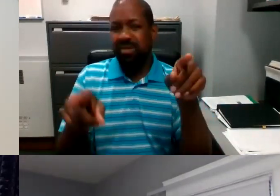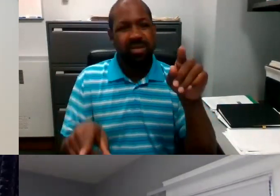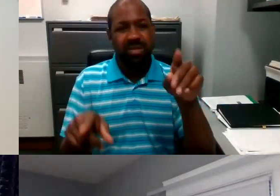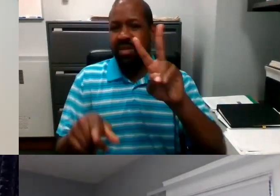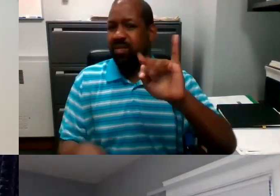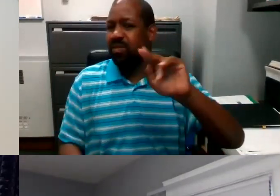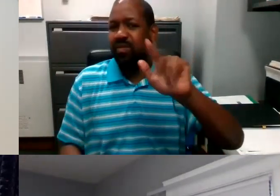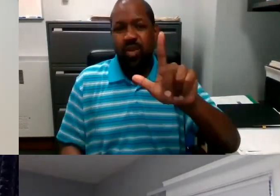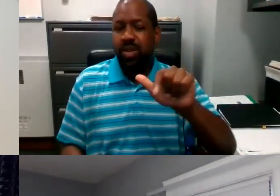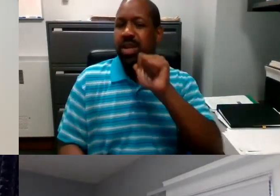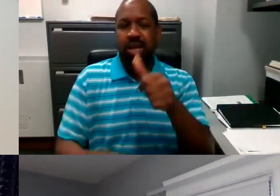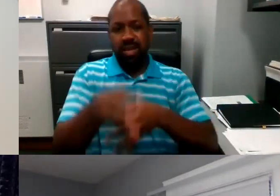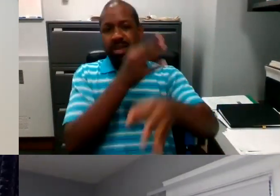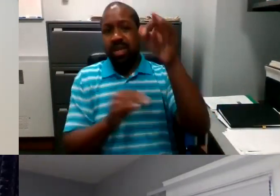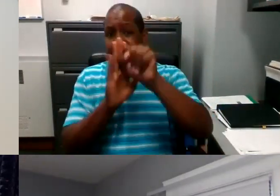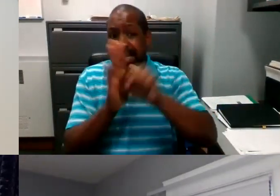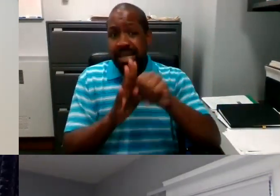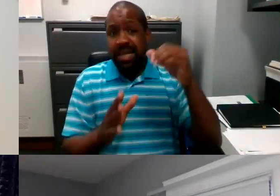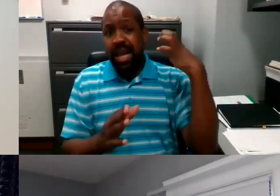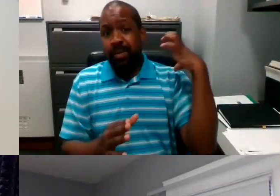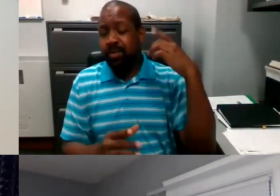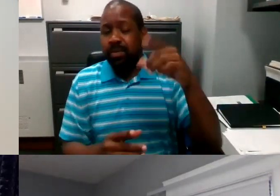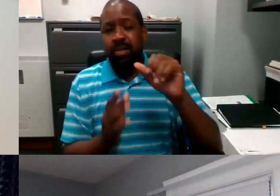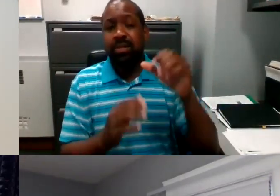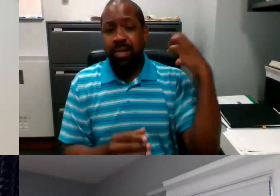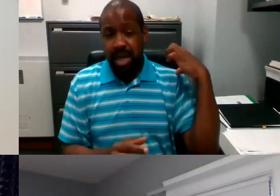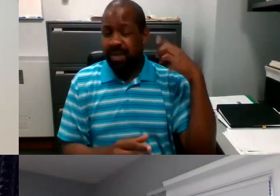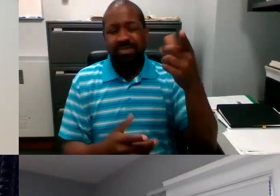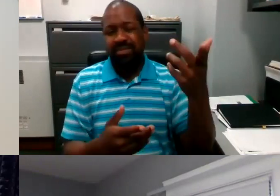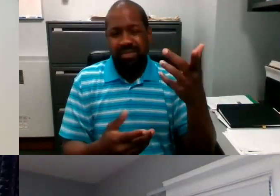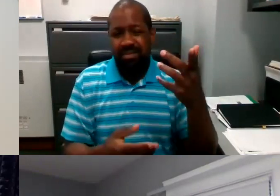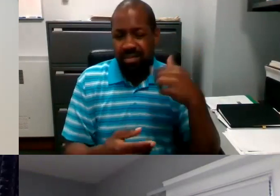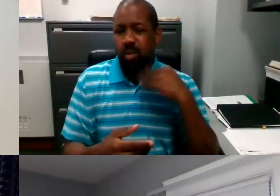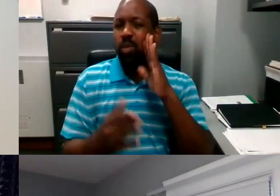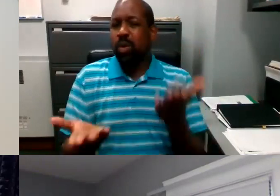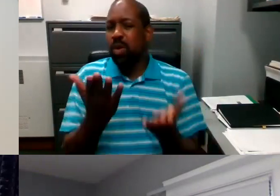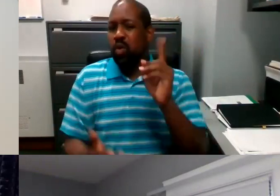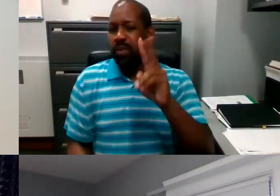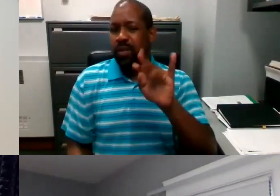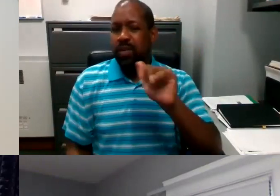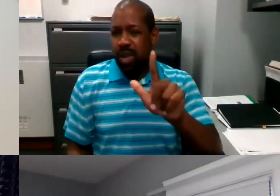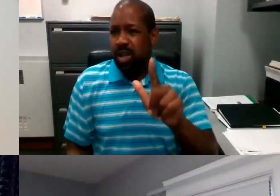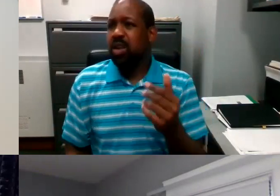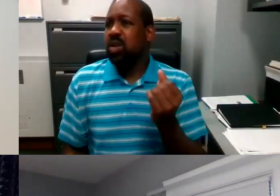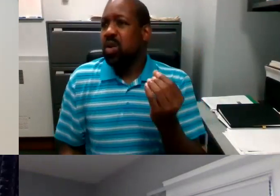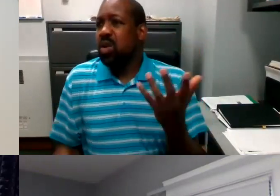THAT'S ANOTHER PLAN. THEN WE WILL HAVE THE COFFEE HOUR.